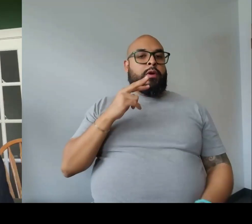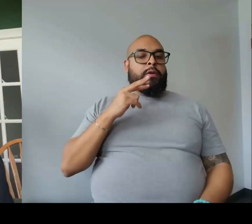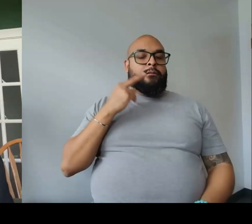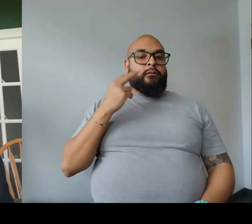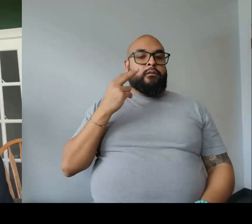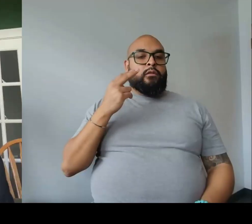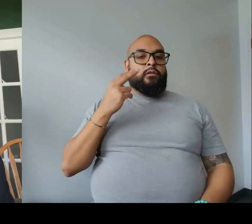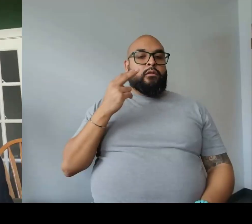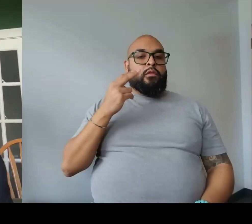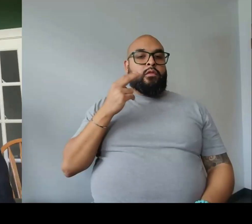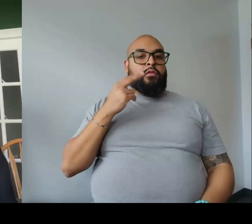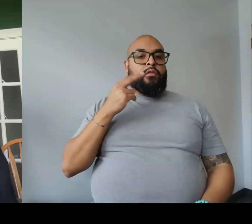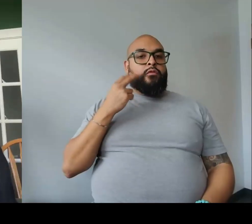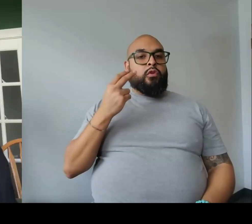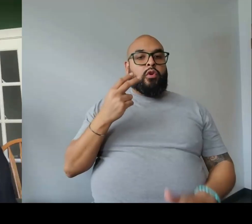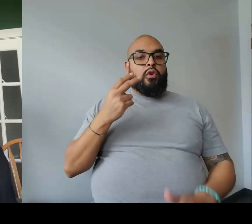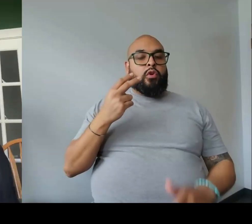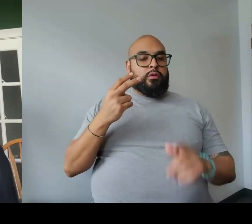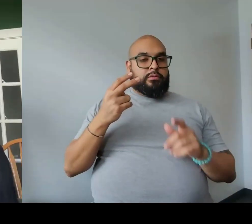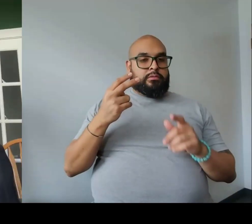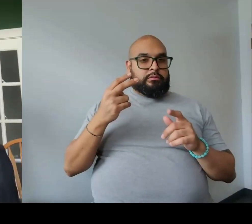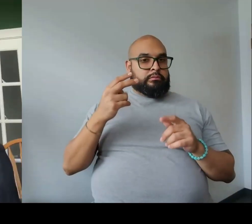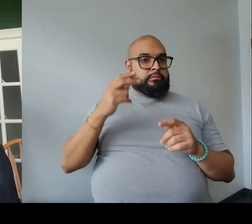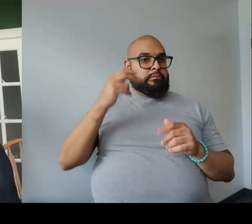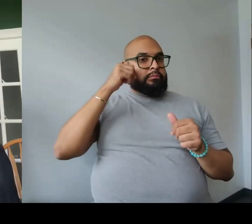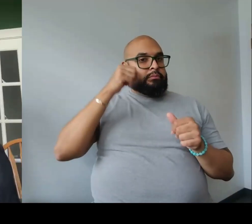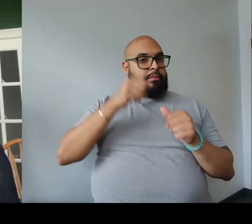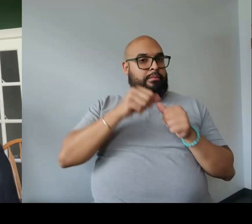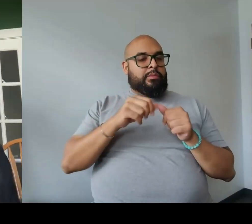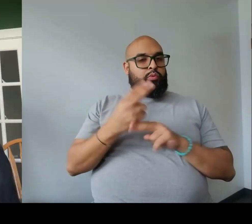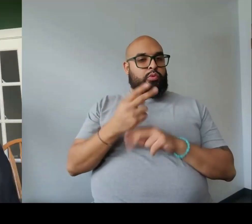And I feel like sometimes they were looking at this whole picture of each whole child.